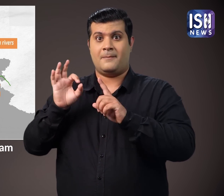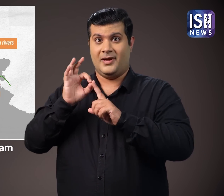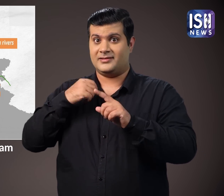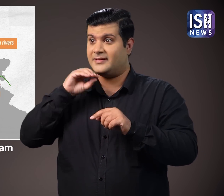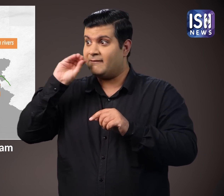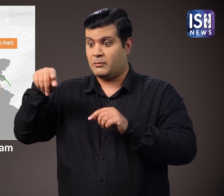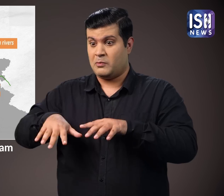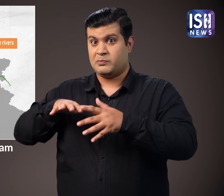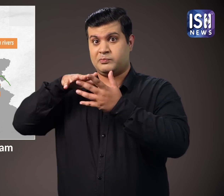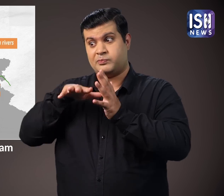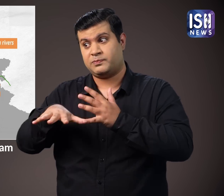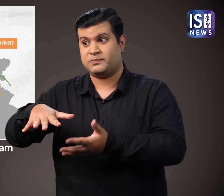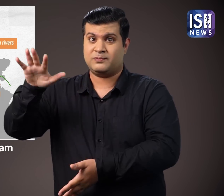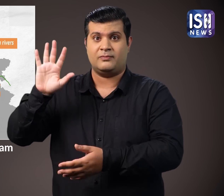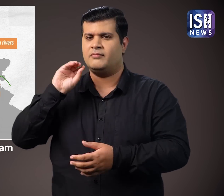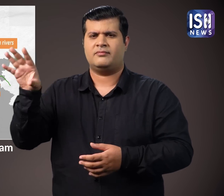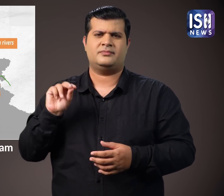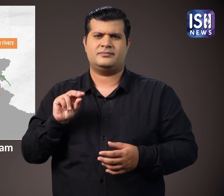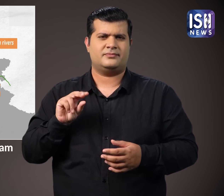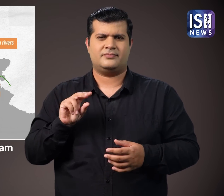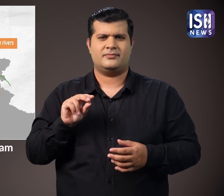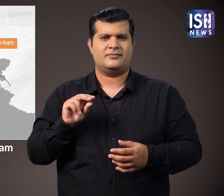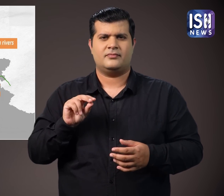India did not inform Pakistan about the rising water level.